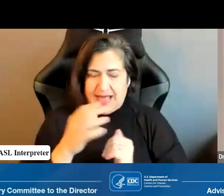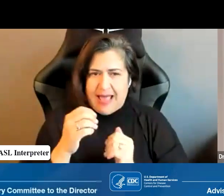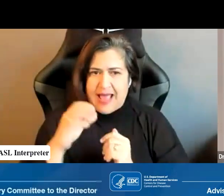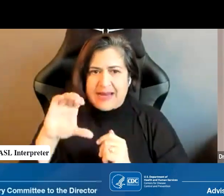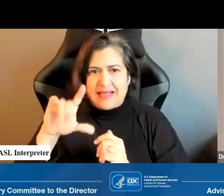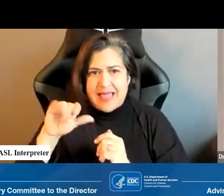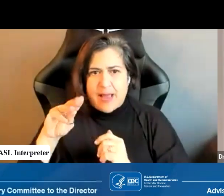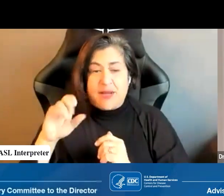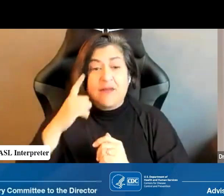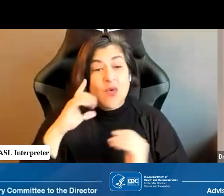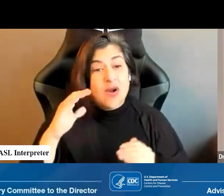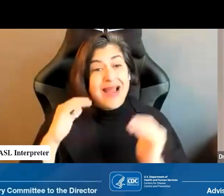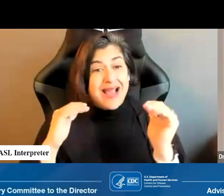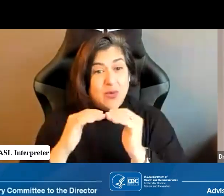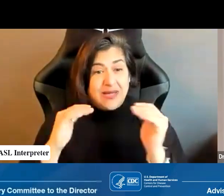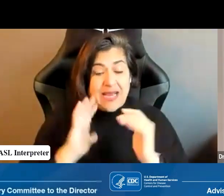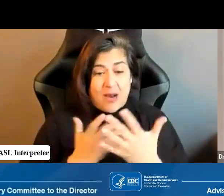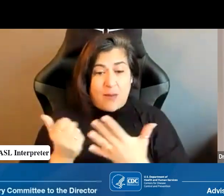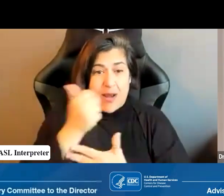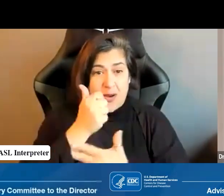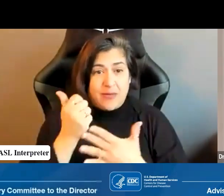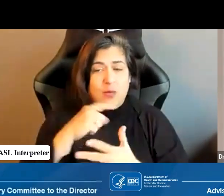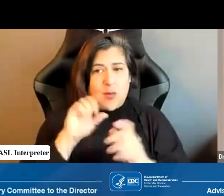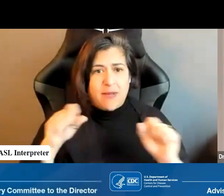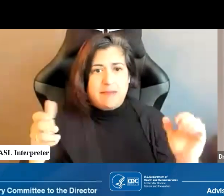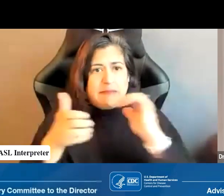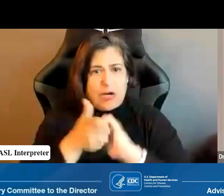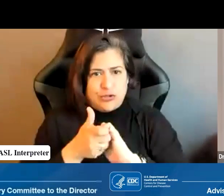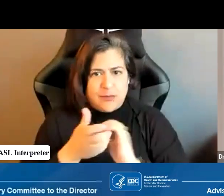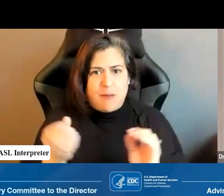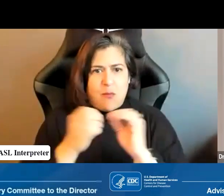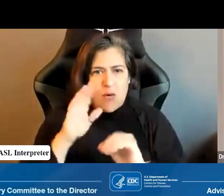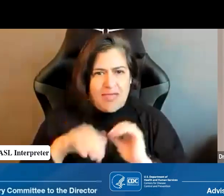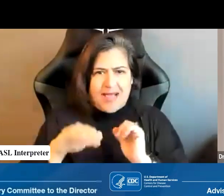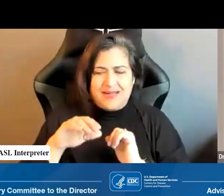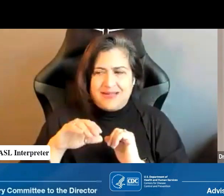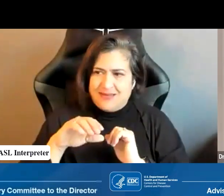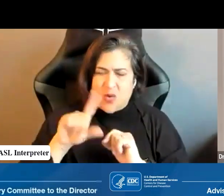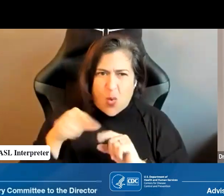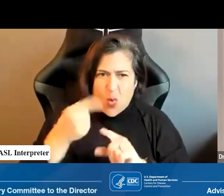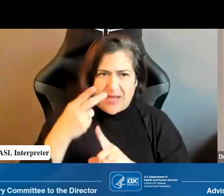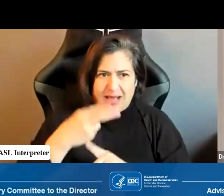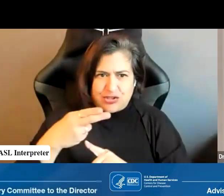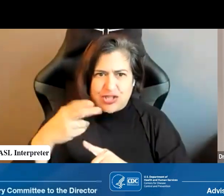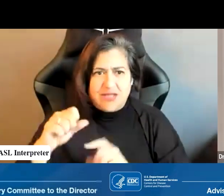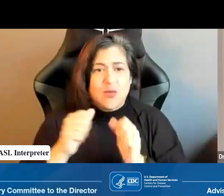we said CDC needs to engage in partnership beyond HHS with other federal agencies in order to make that happen.